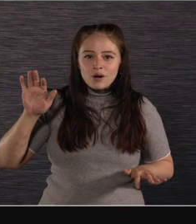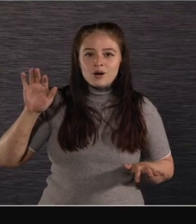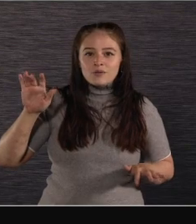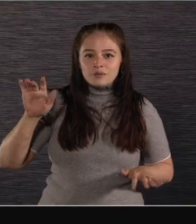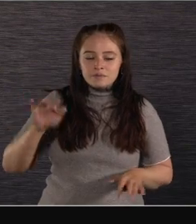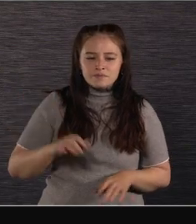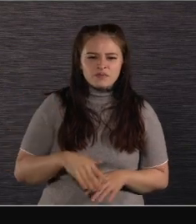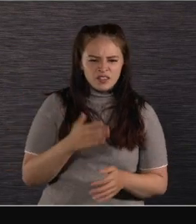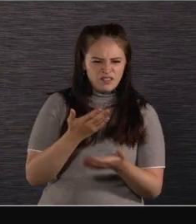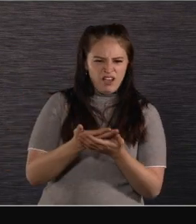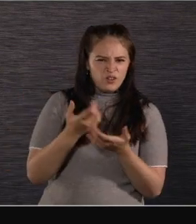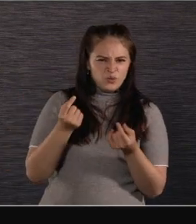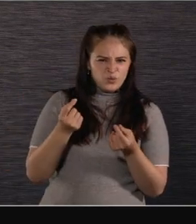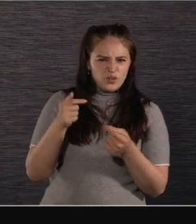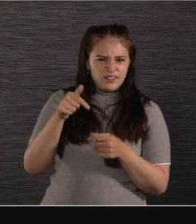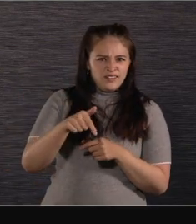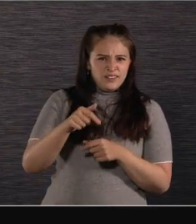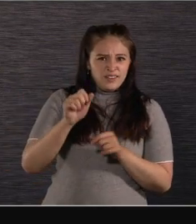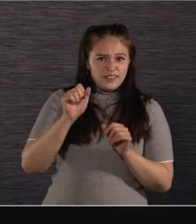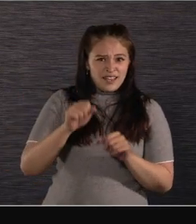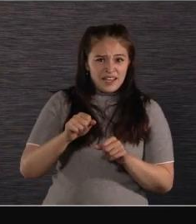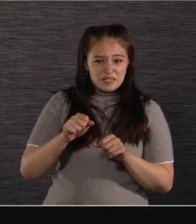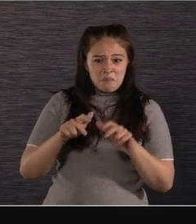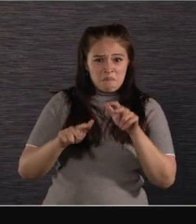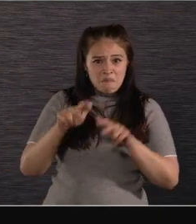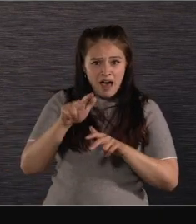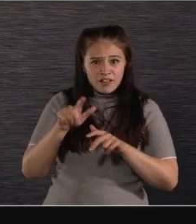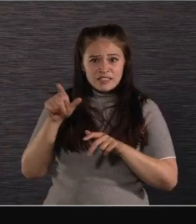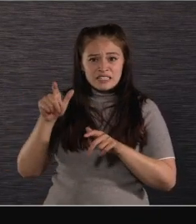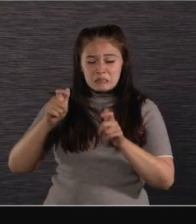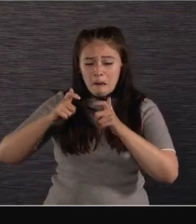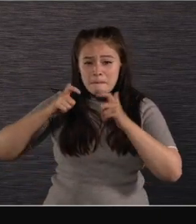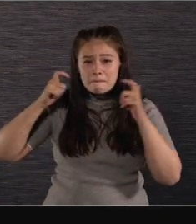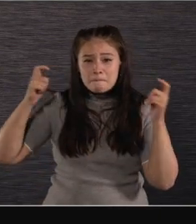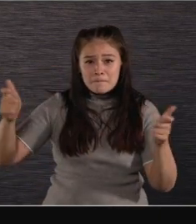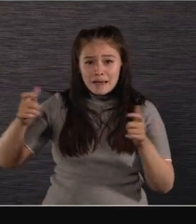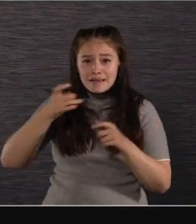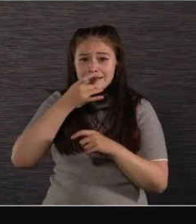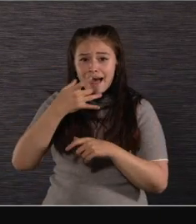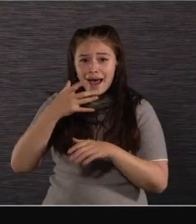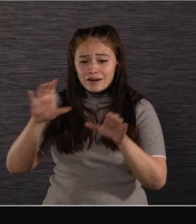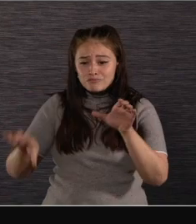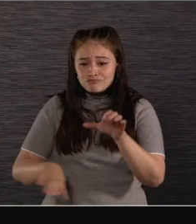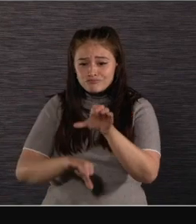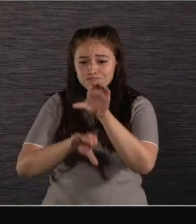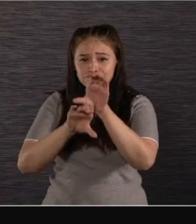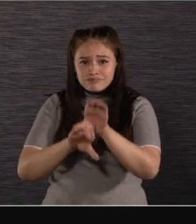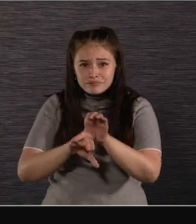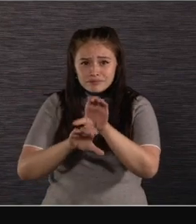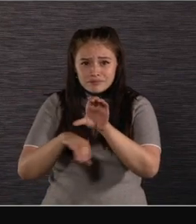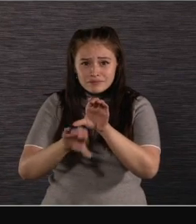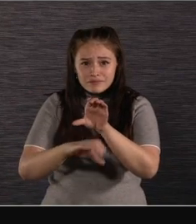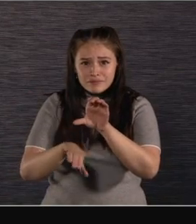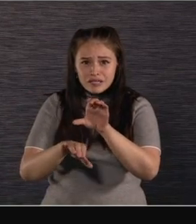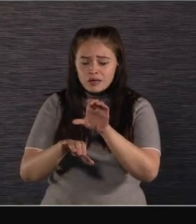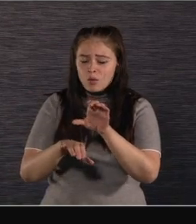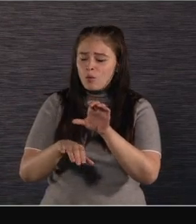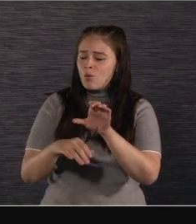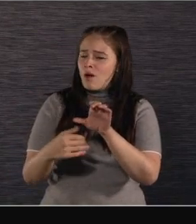The fact that I can balance this big of a light source on this gimbal is pretty incredible.